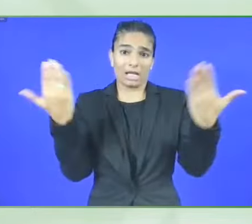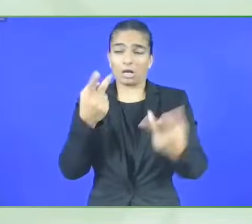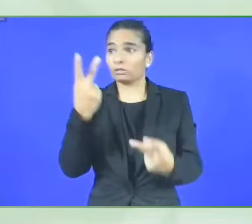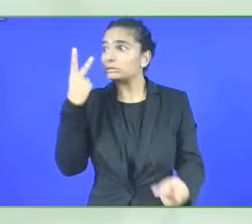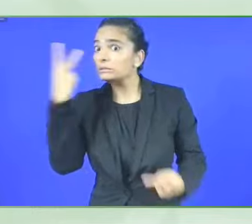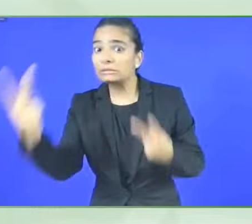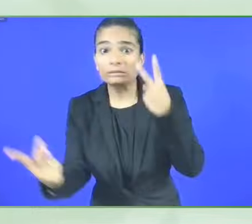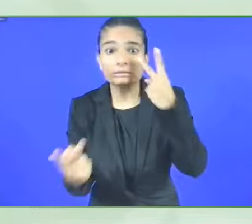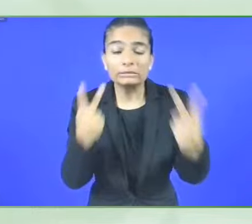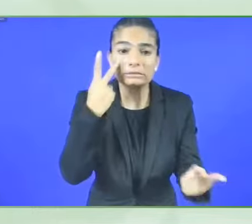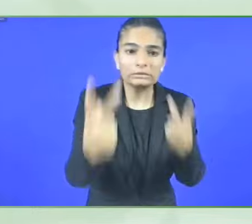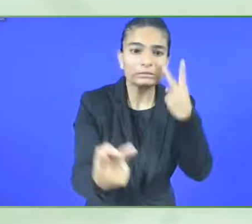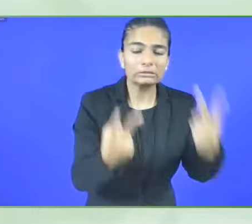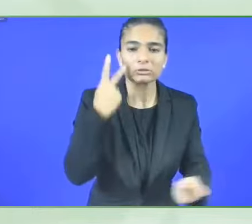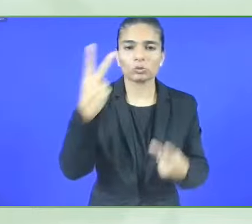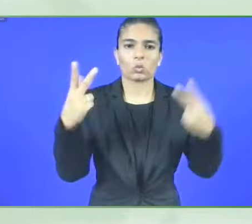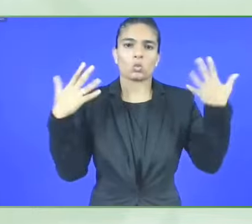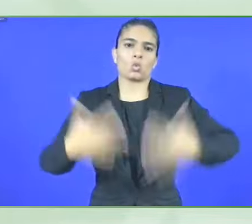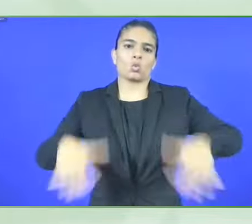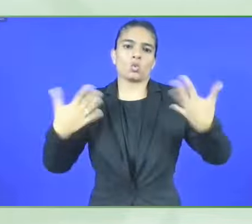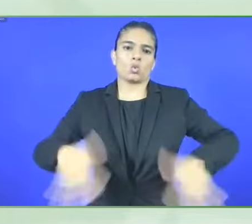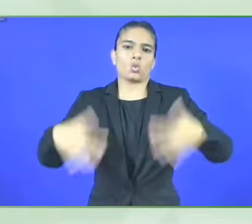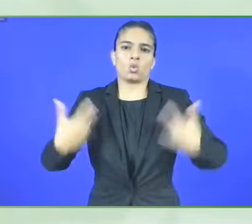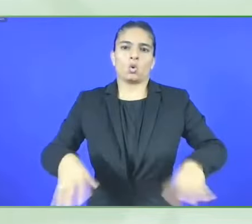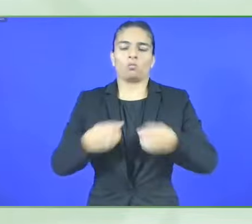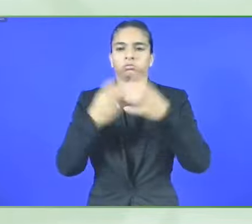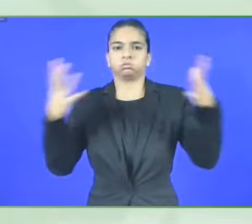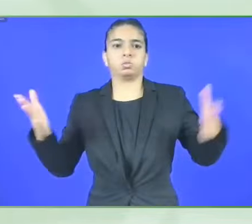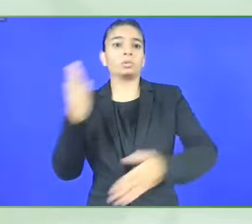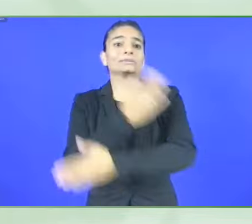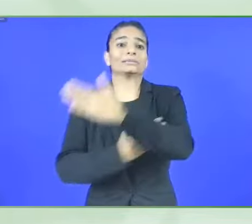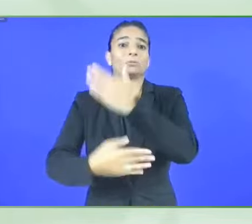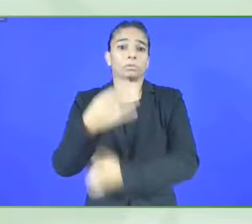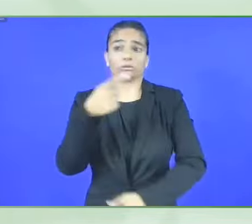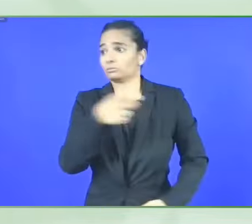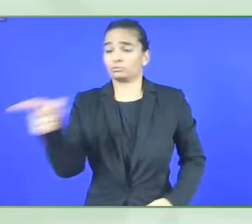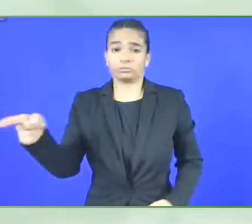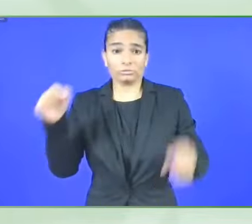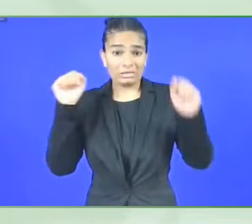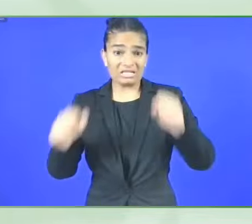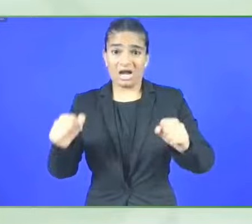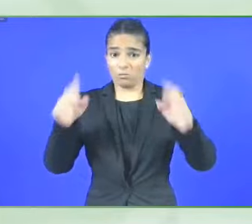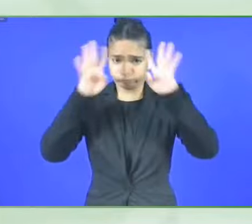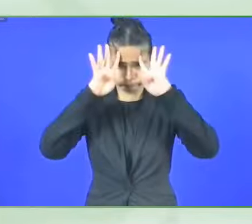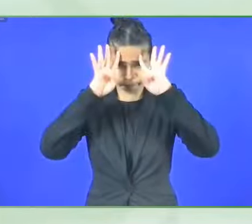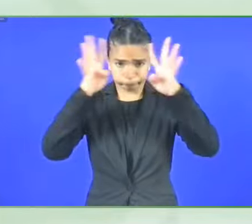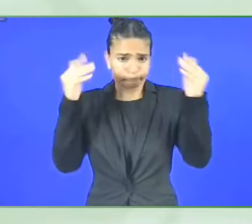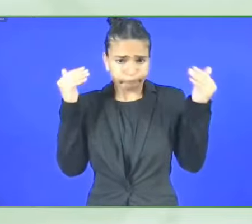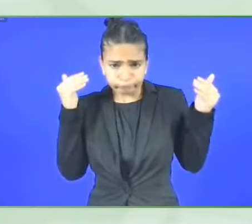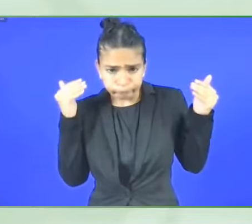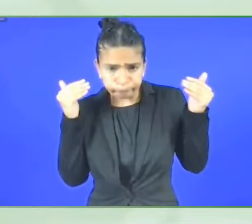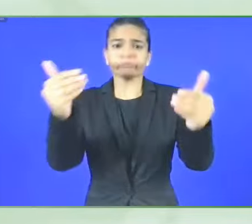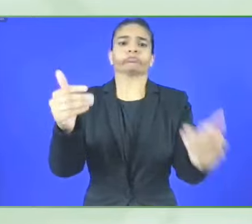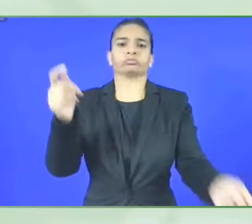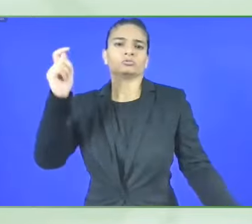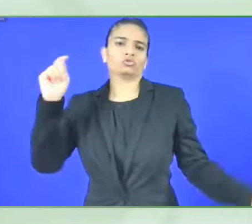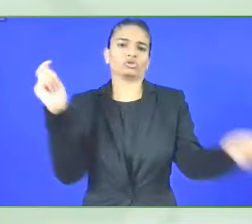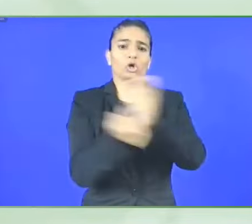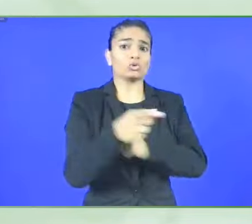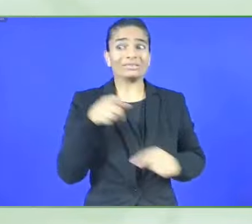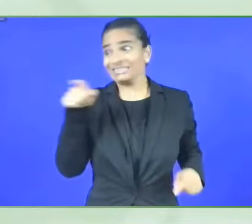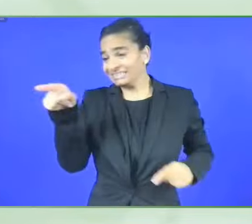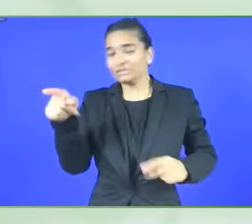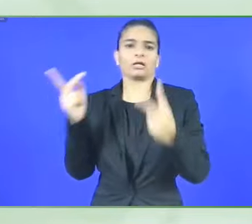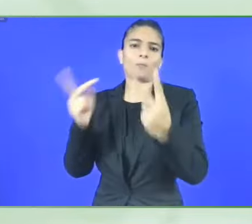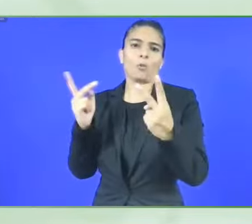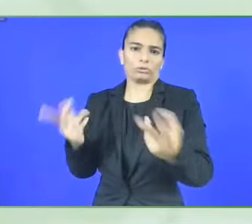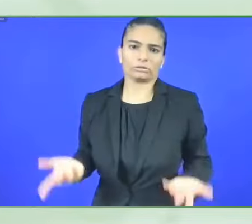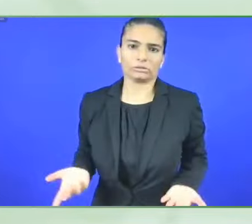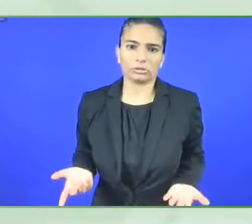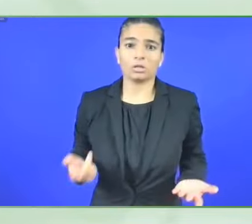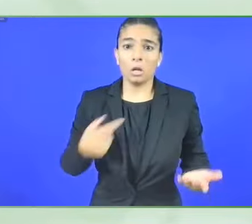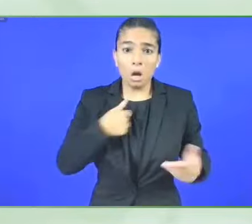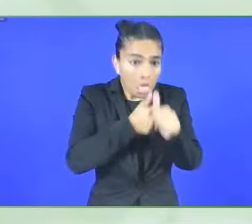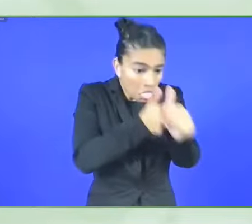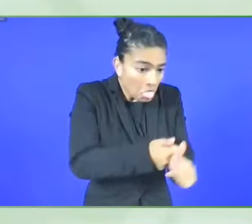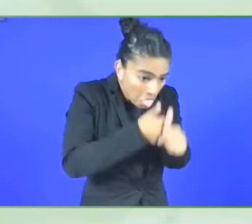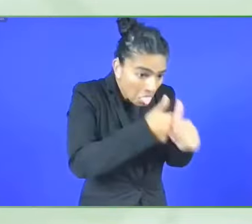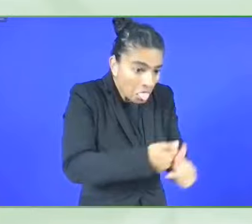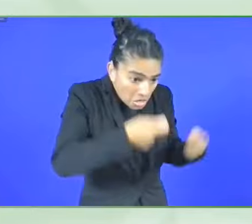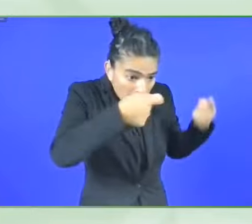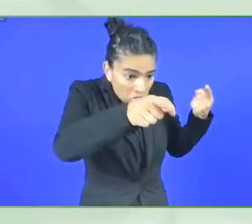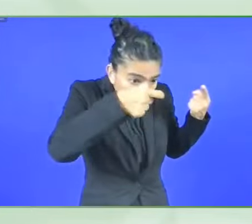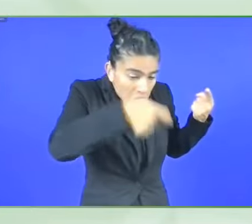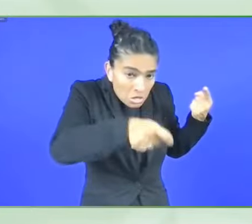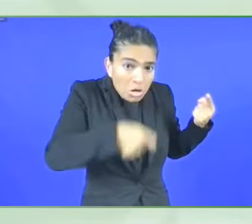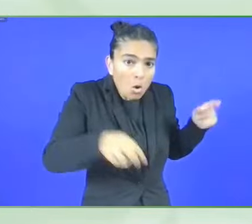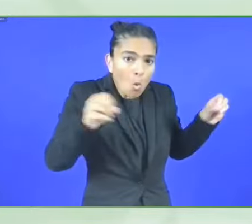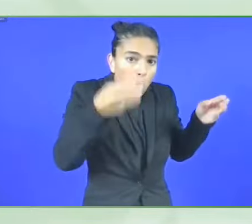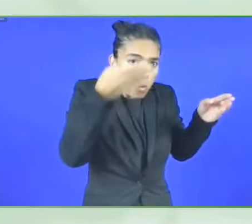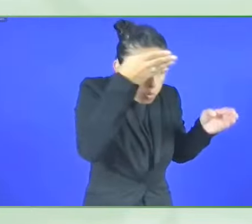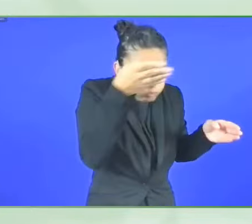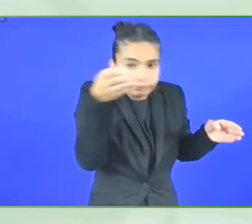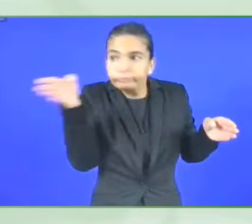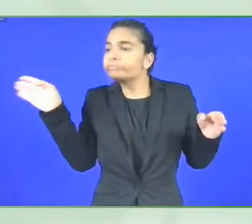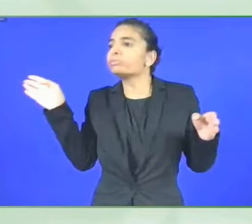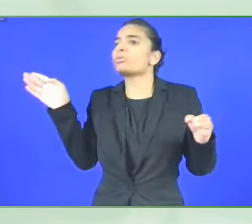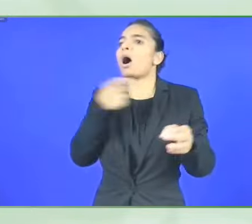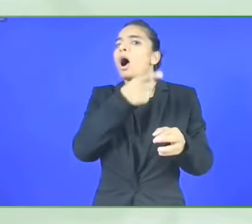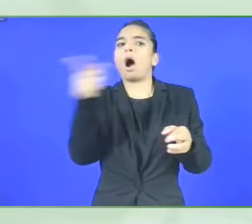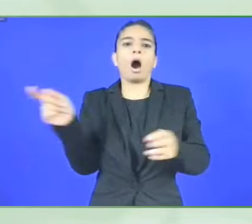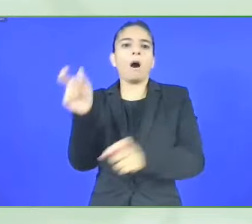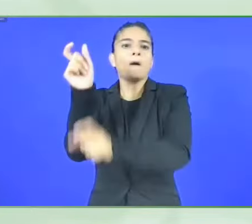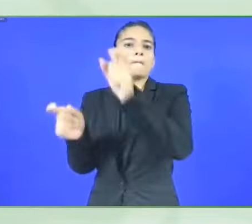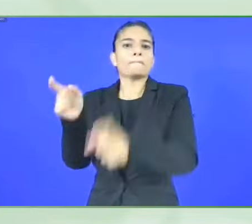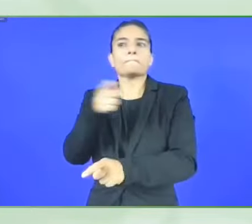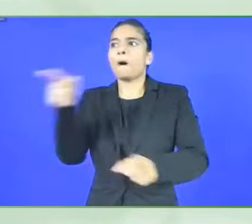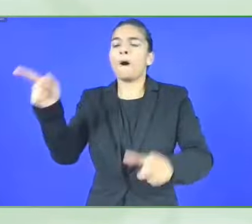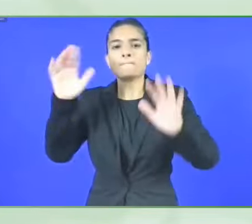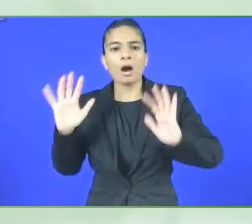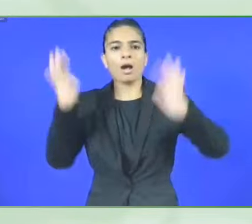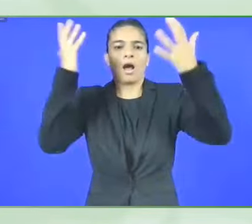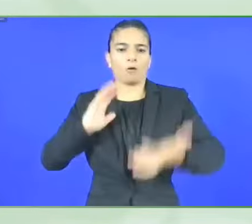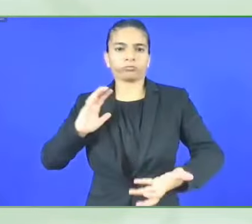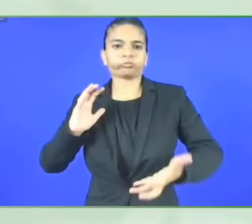was an approach to design which, to the greatest extent possible, can be used by everyone.